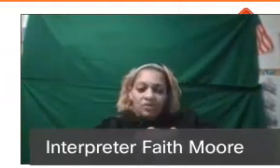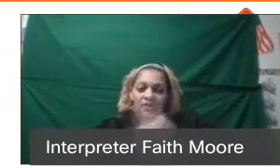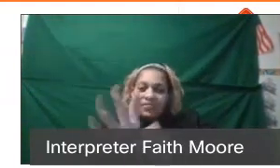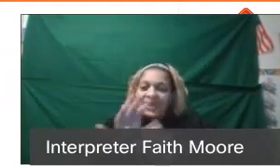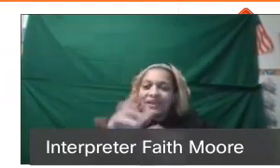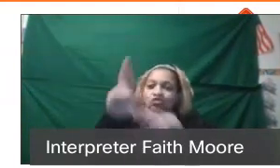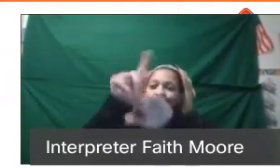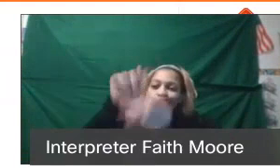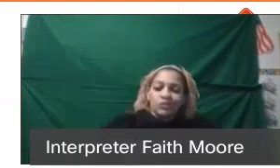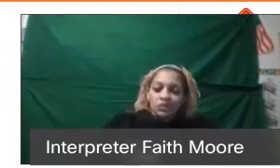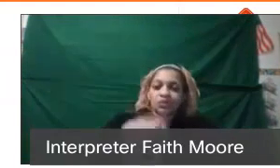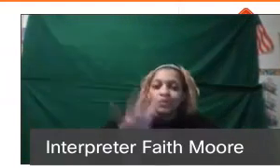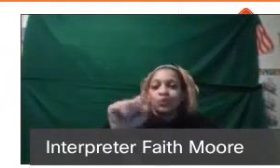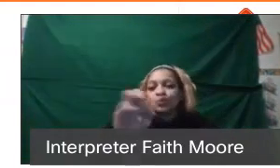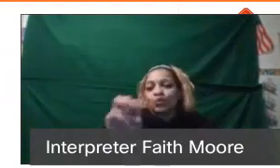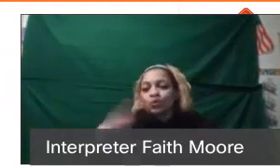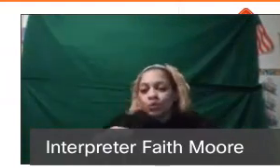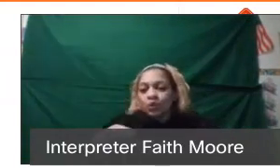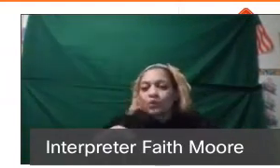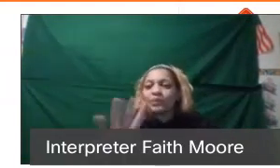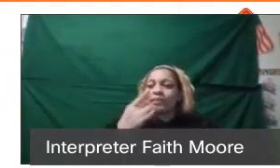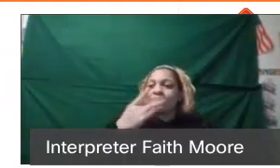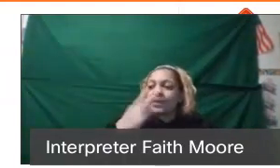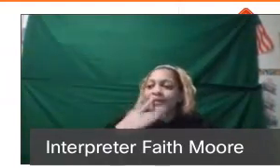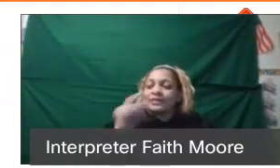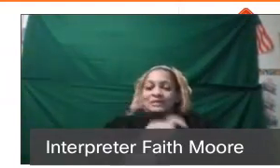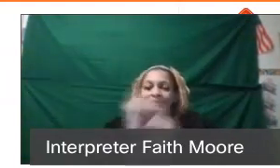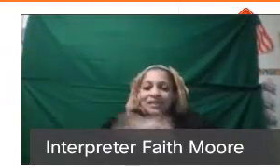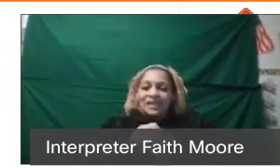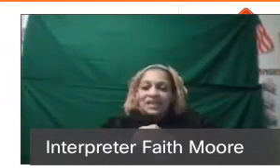Into the energy efficient.